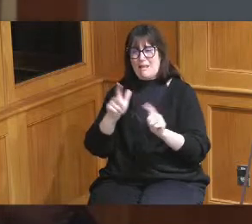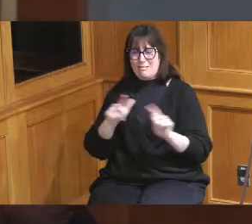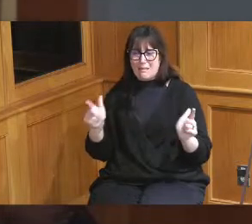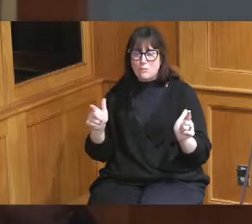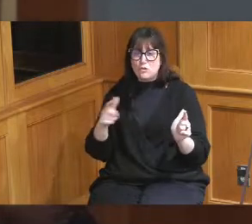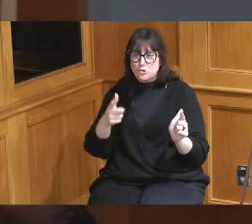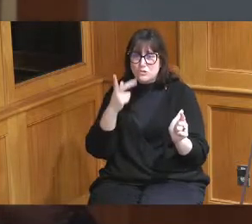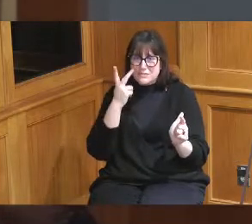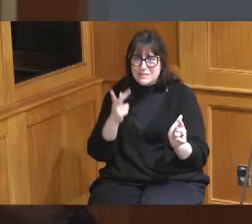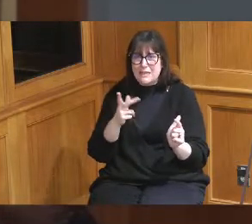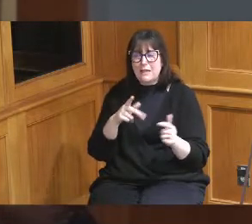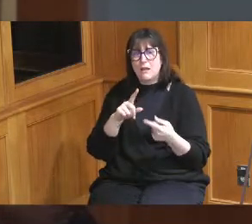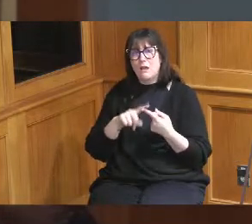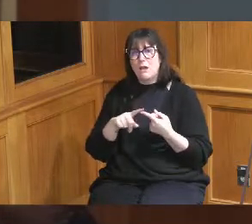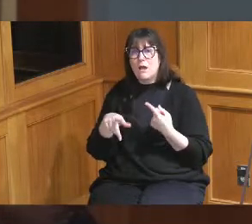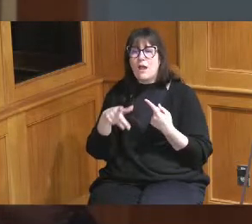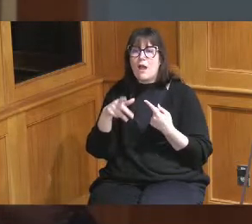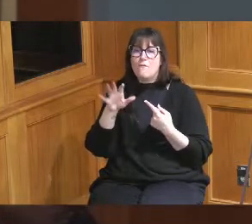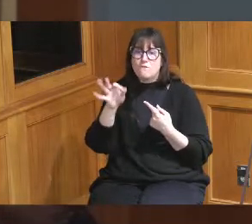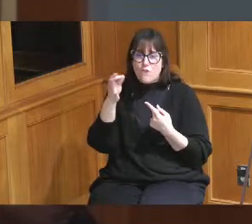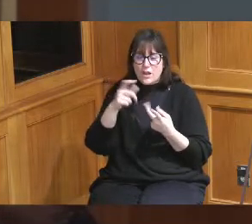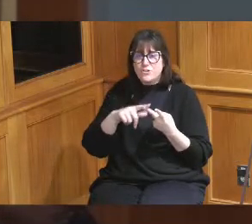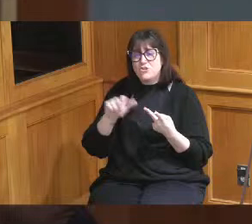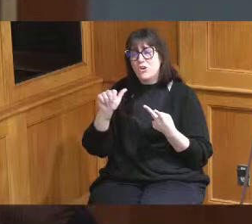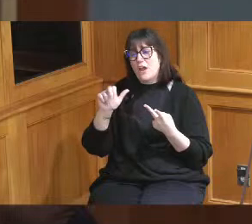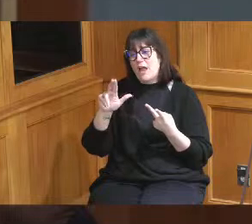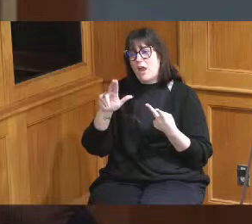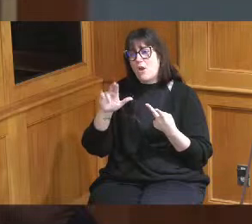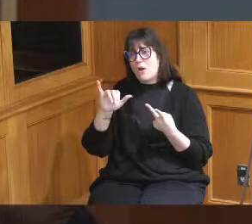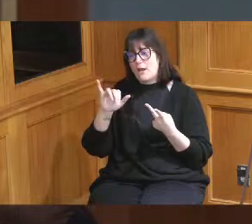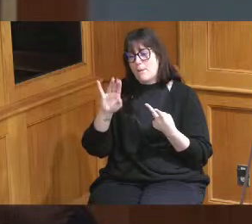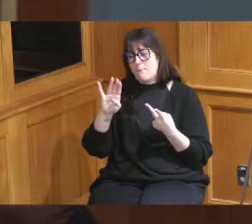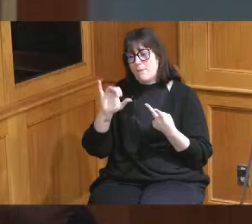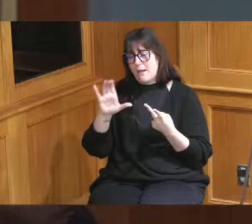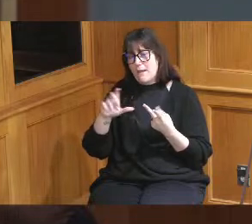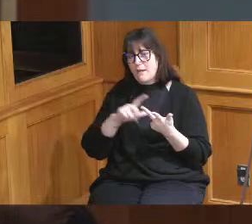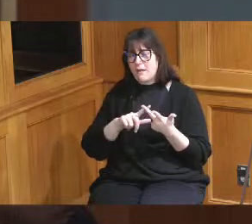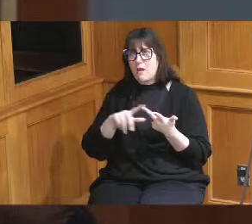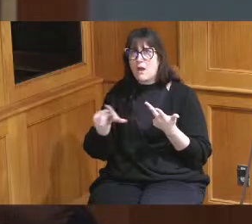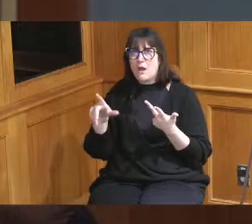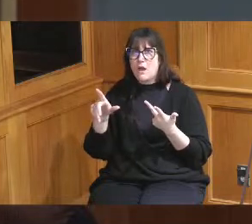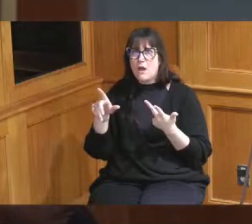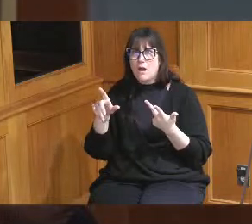you'll find French you'll find Arabic you'll find Spanish English I think another one that